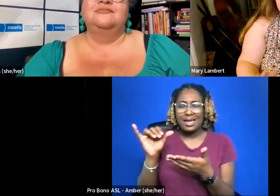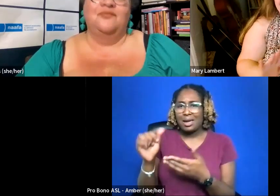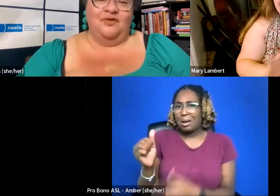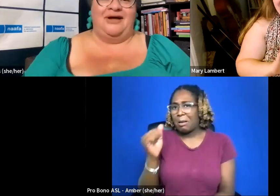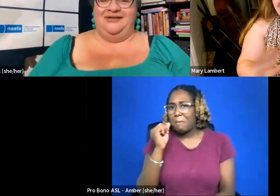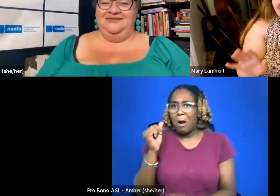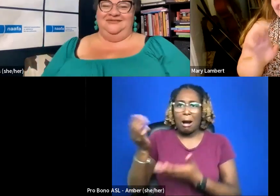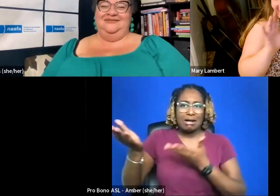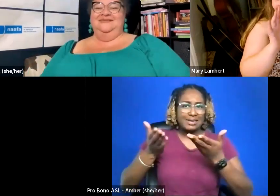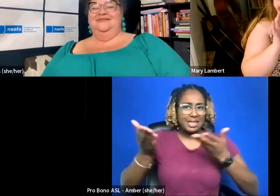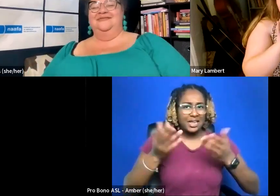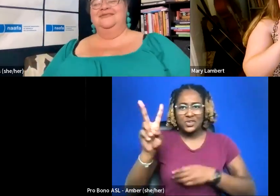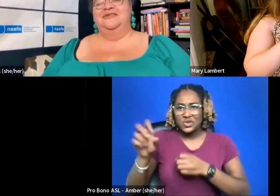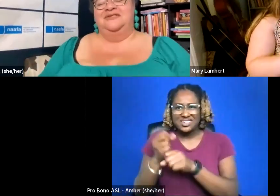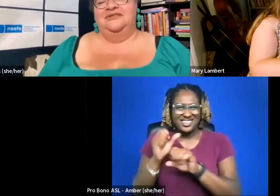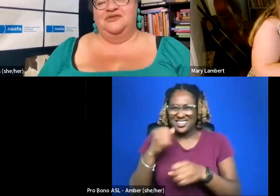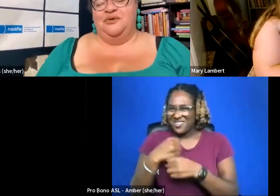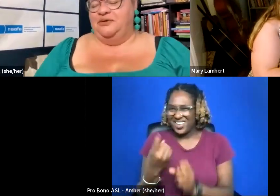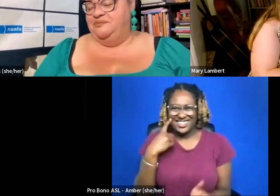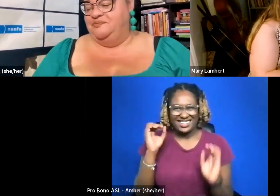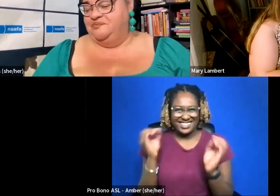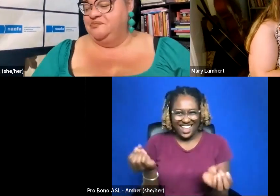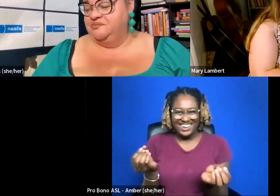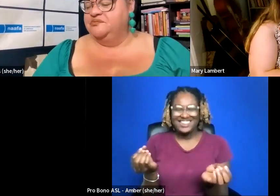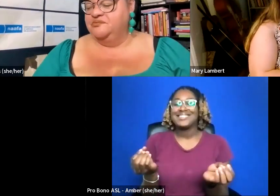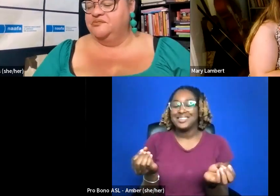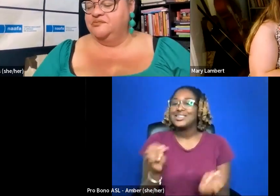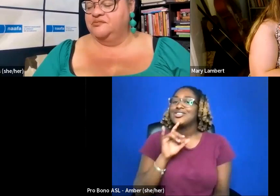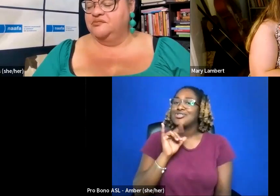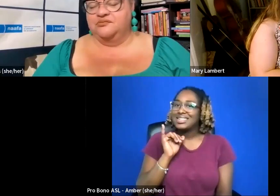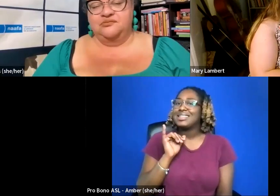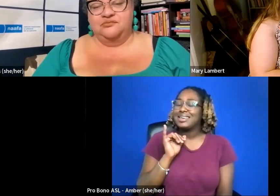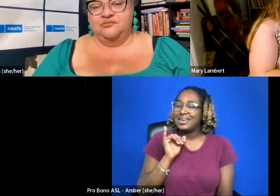This doesn't make any sense. And it was just a really beautiful process.